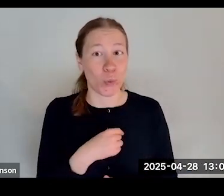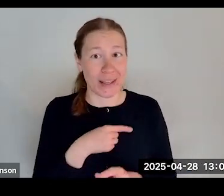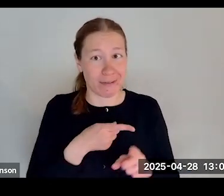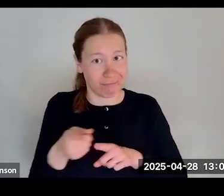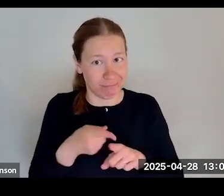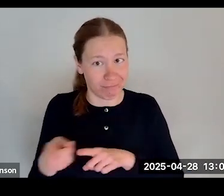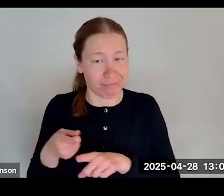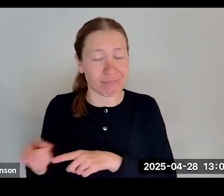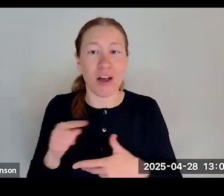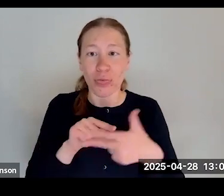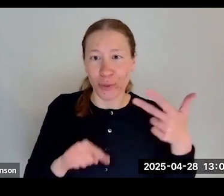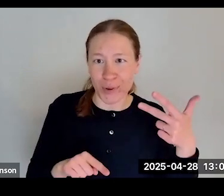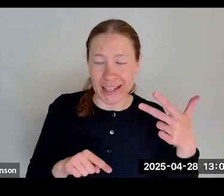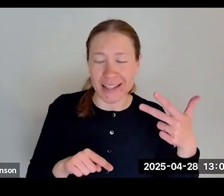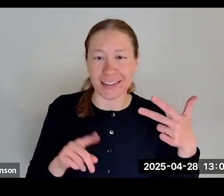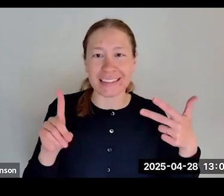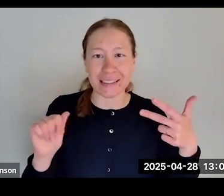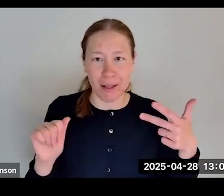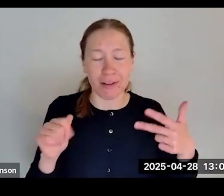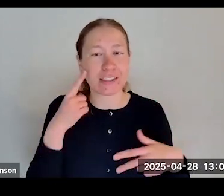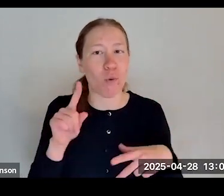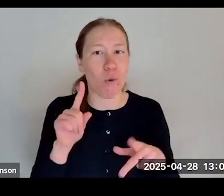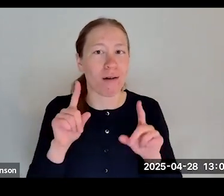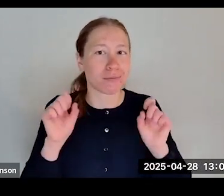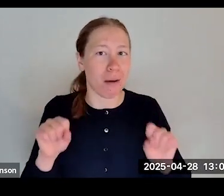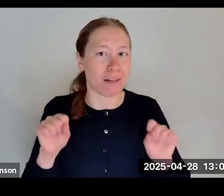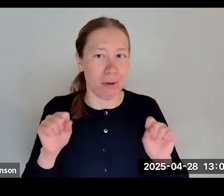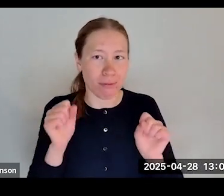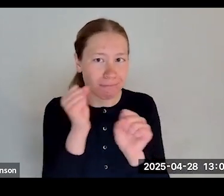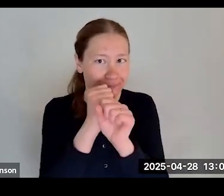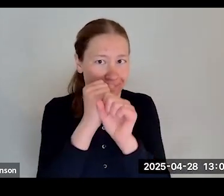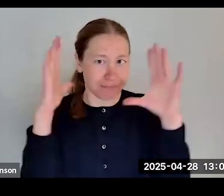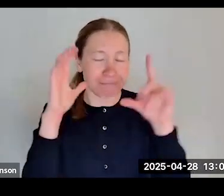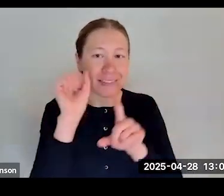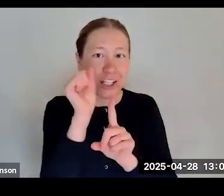that our scenarios we're gonna use for accommodations. We talked about the limitations associated